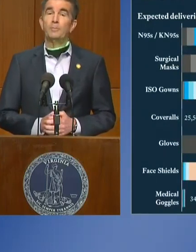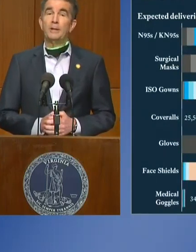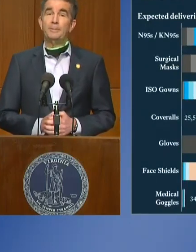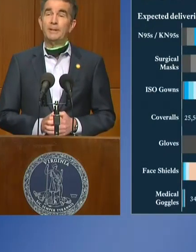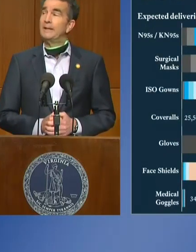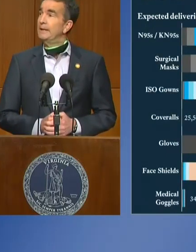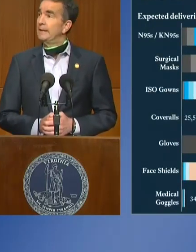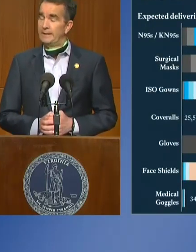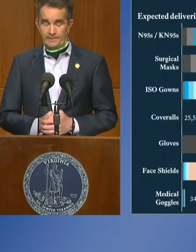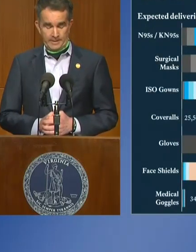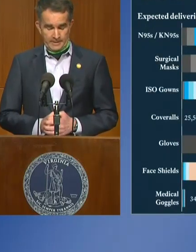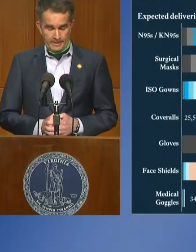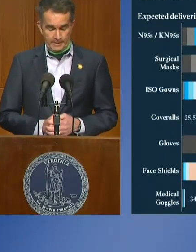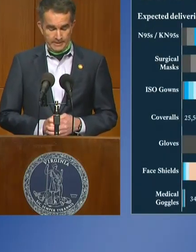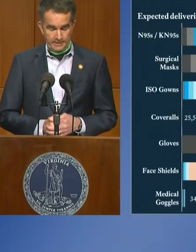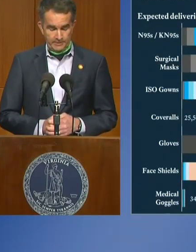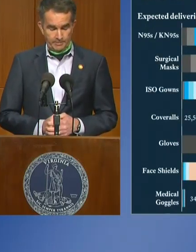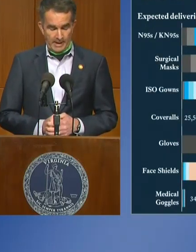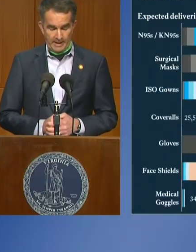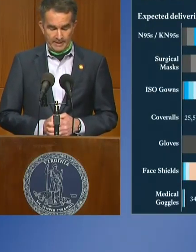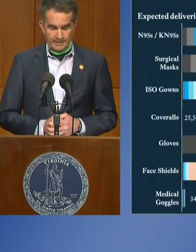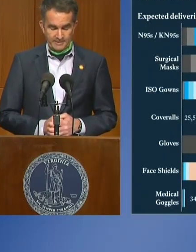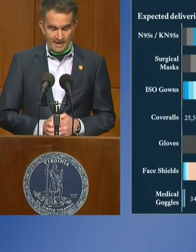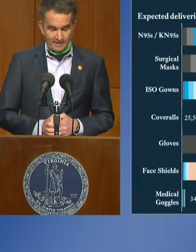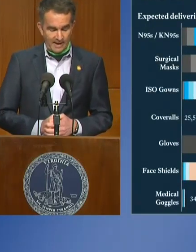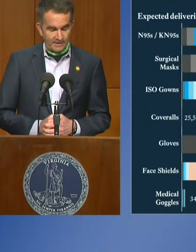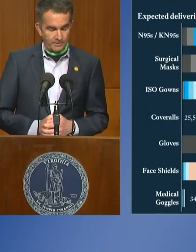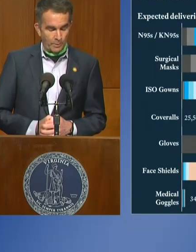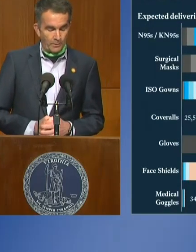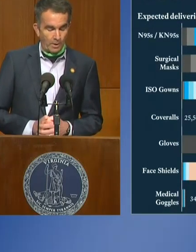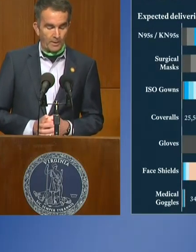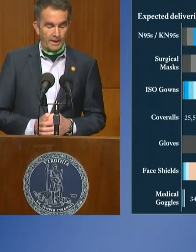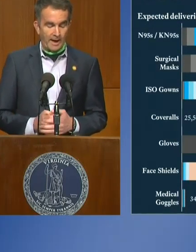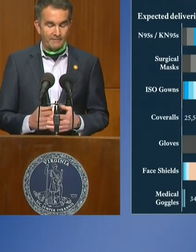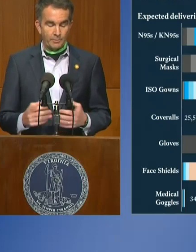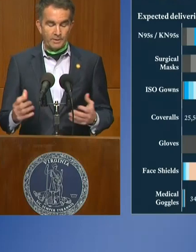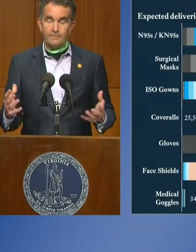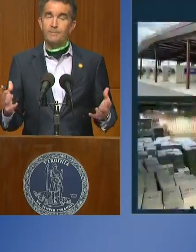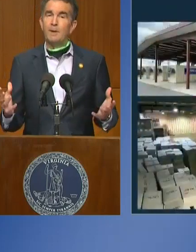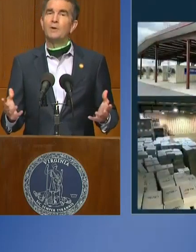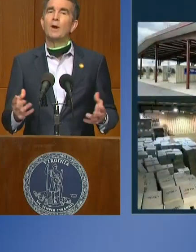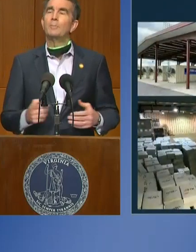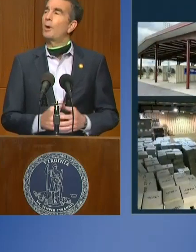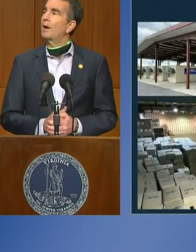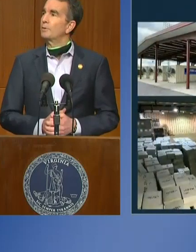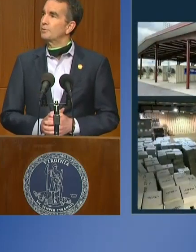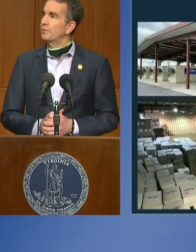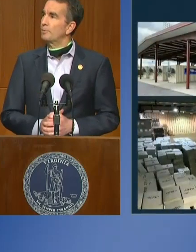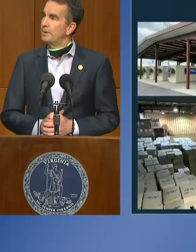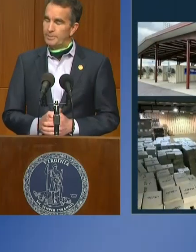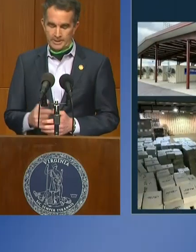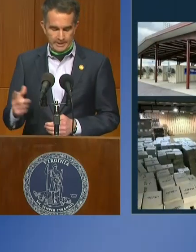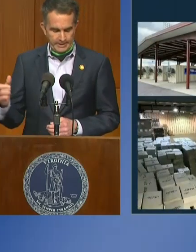ABLE TO DO ELECTIVE SURGERIES. ONE WAY WE'RE BOOSTING OUR PPE